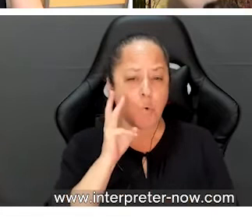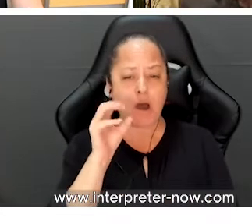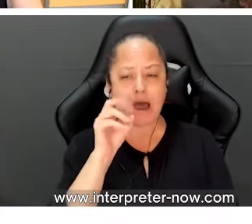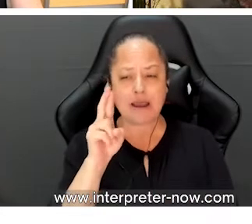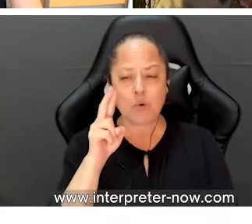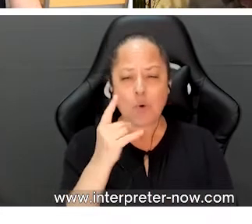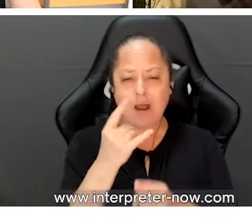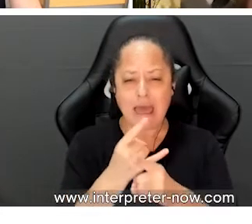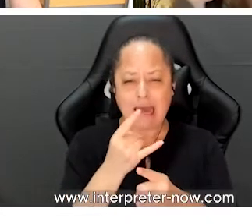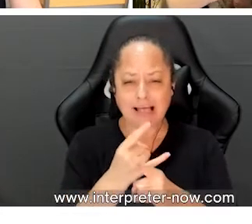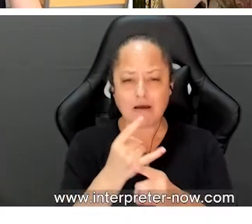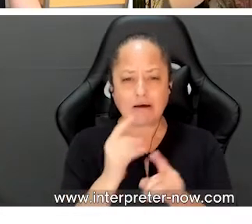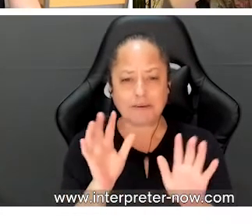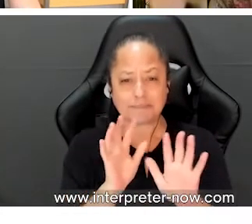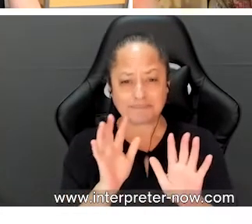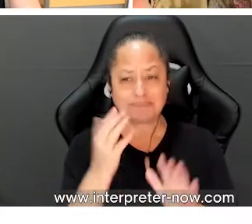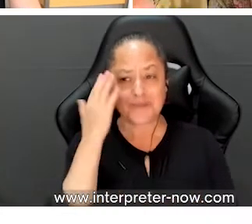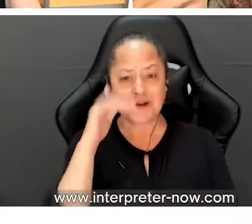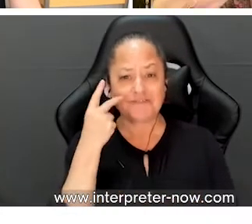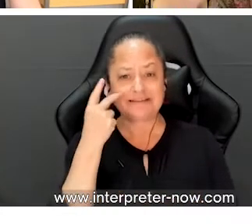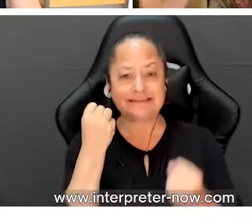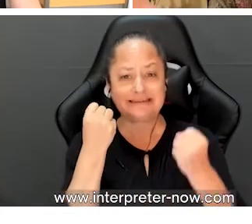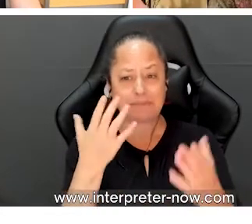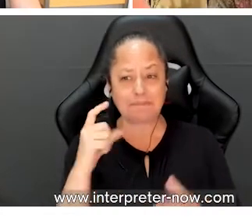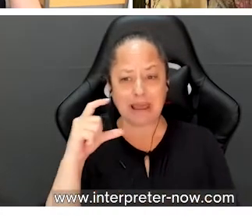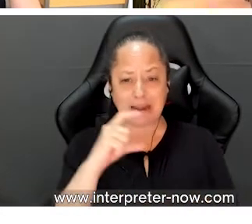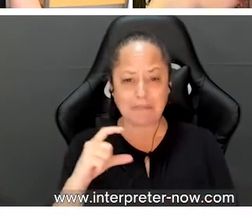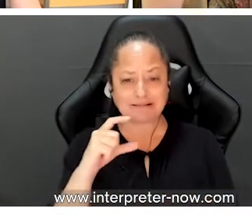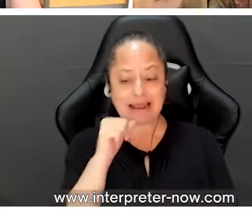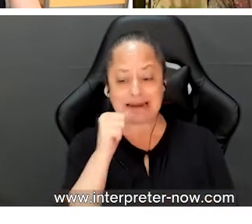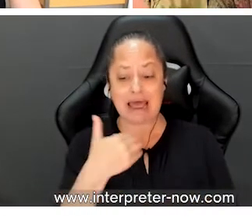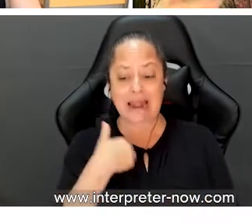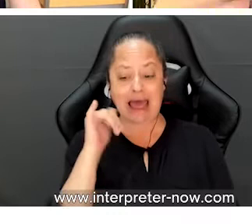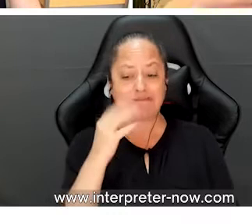Thankfully, I have not had that experience. But I know many Muslims who have had that experience where there were places trying